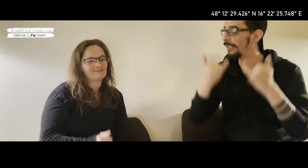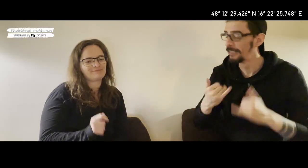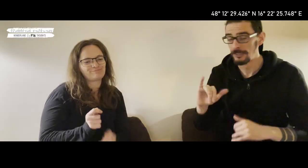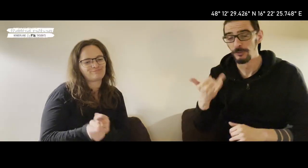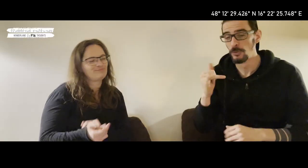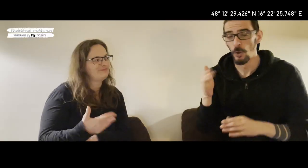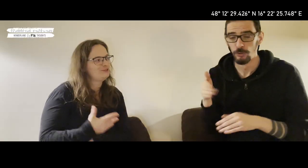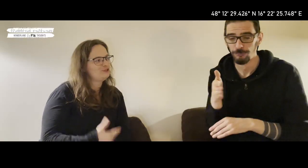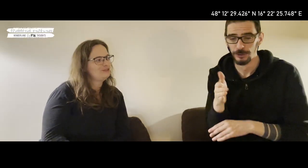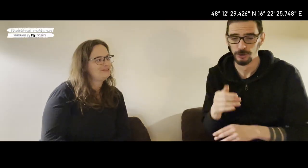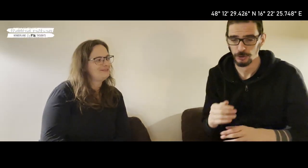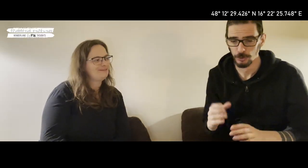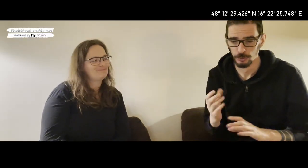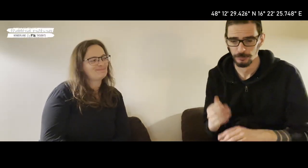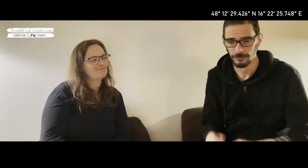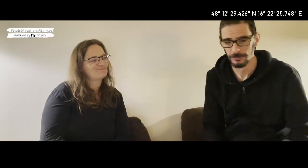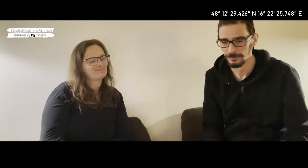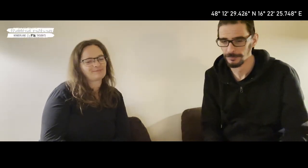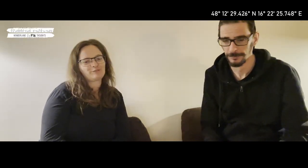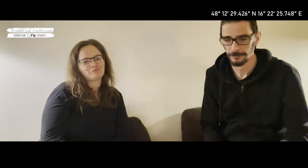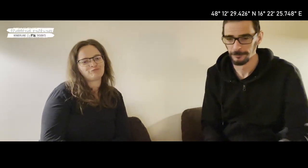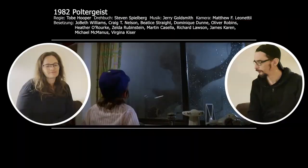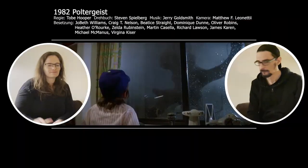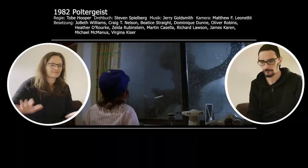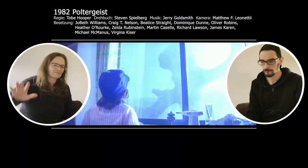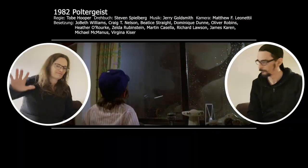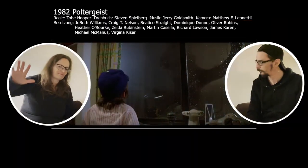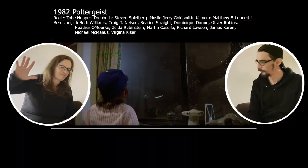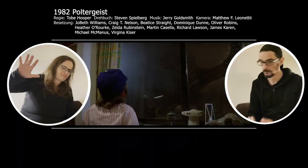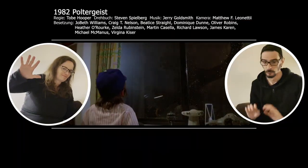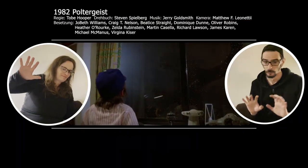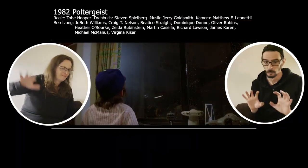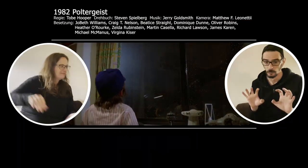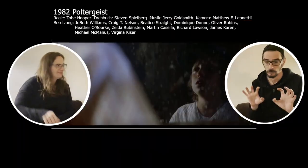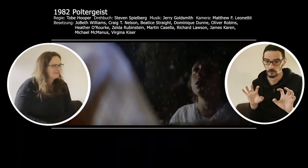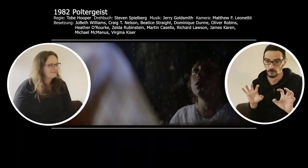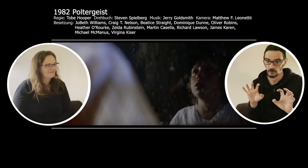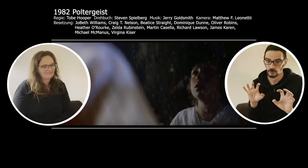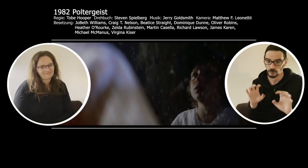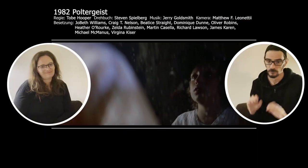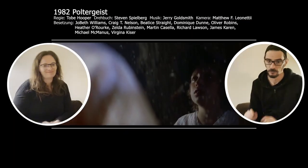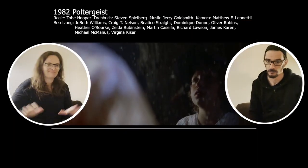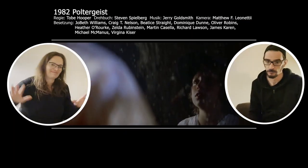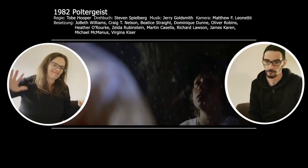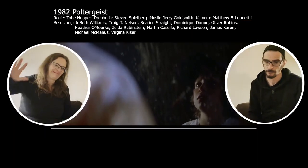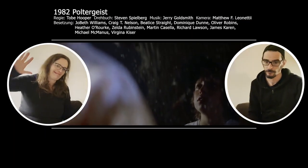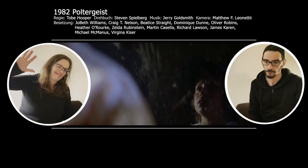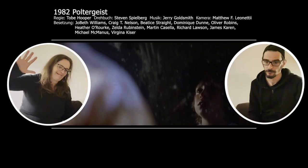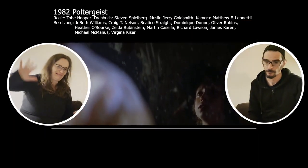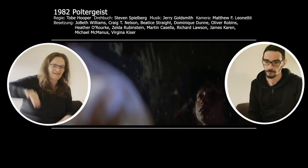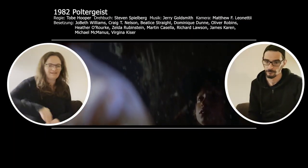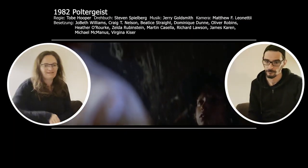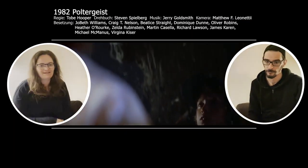Now I'm getting a goldfish! How she switched to a fish. A dark, motionless tree. The stiff and scary tree.